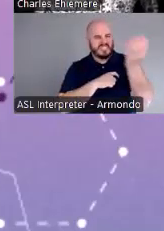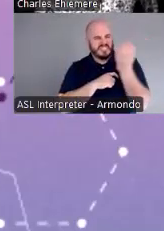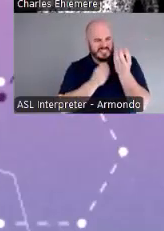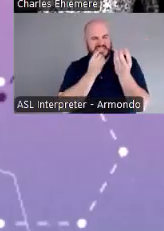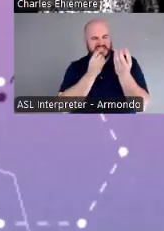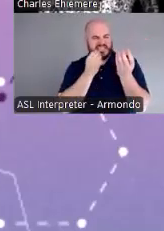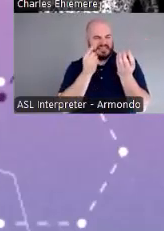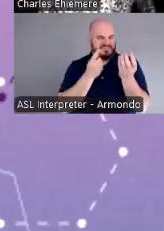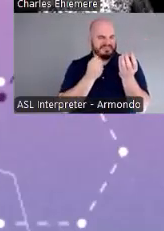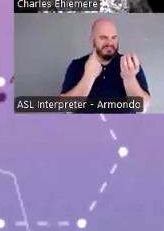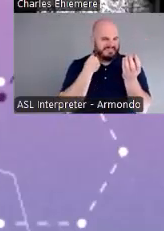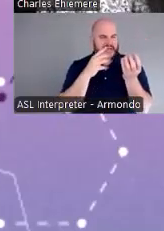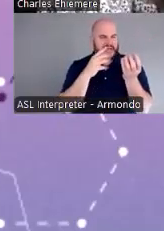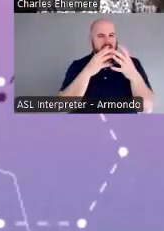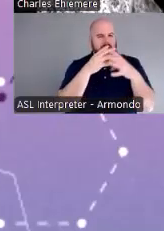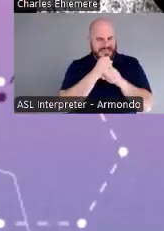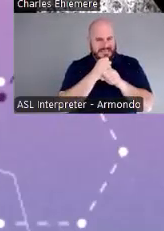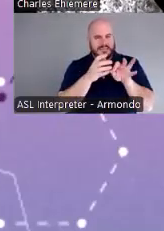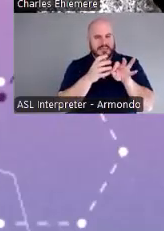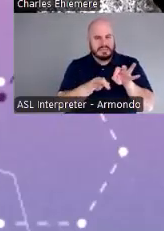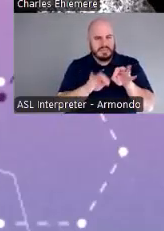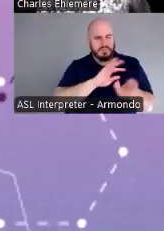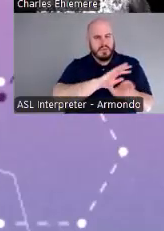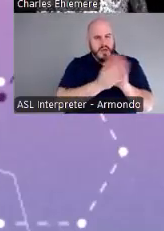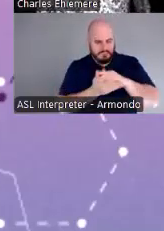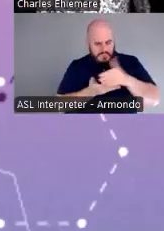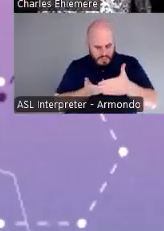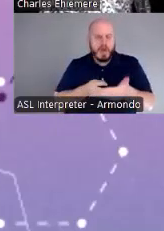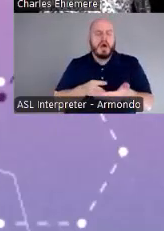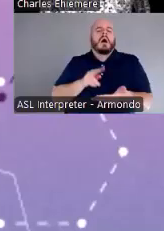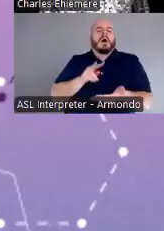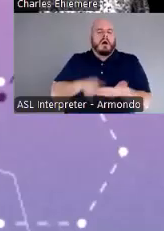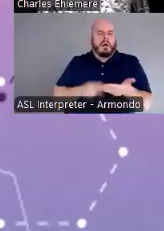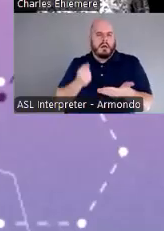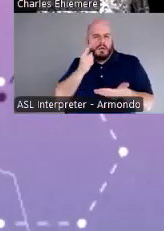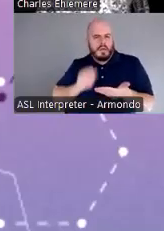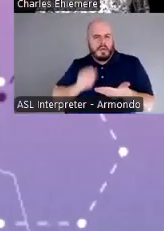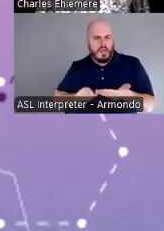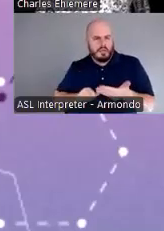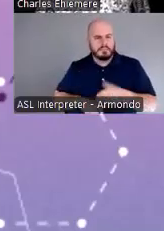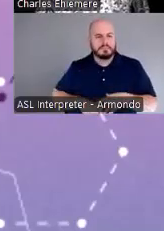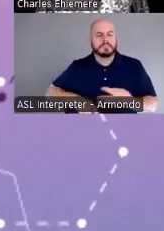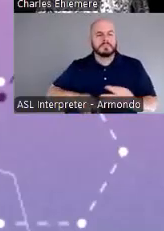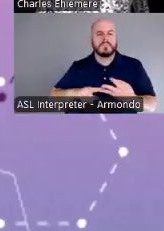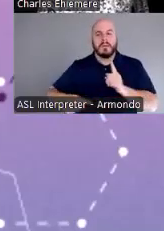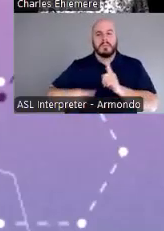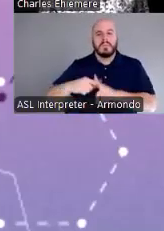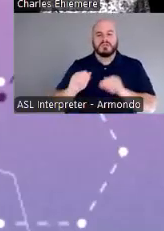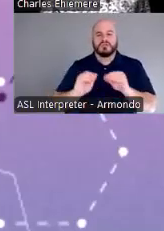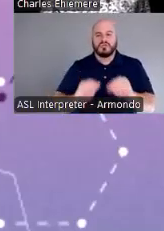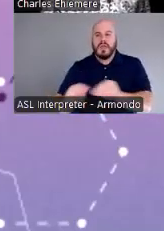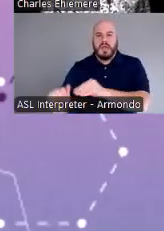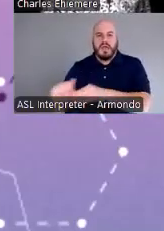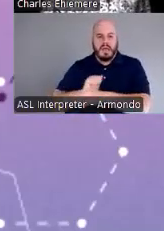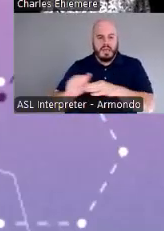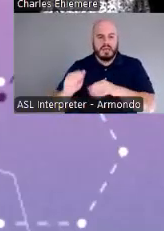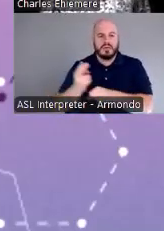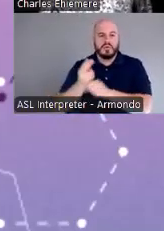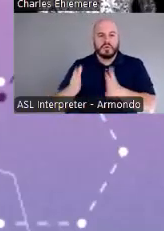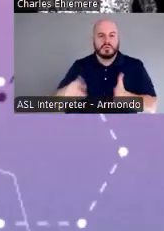that they understand. We trained the users to identify credible sources where you can search for information